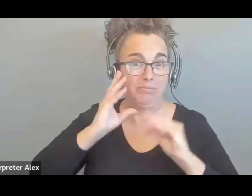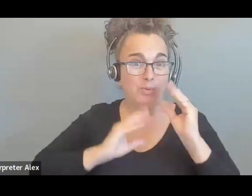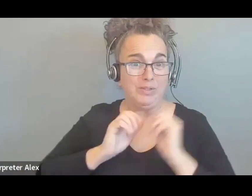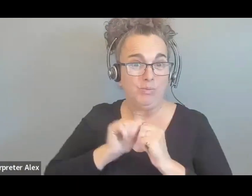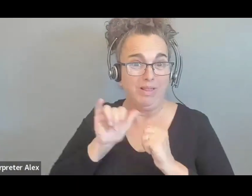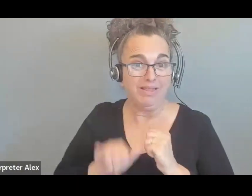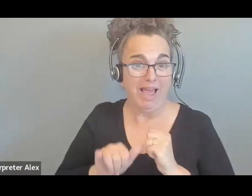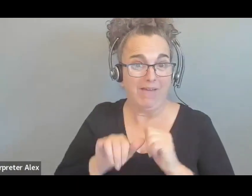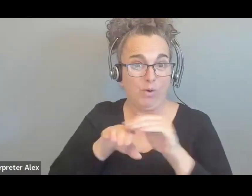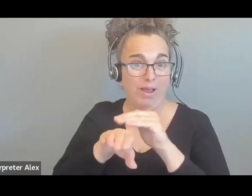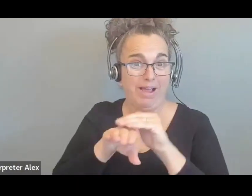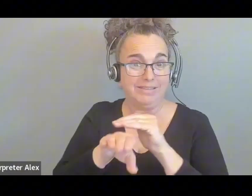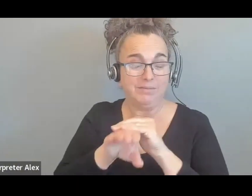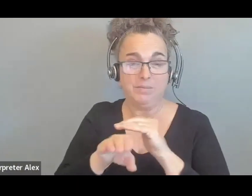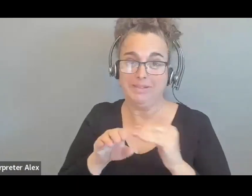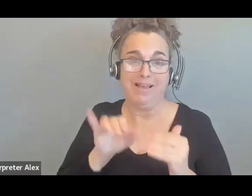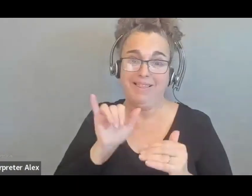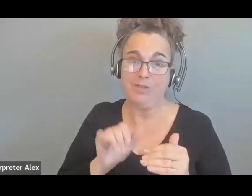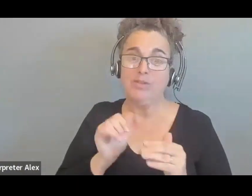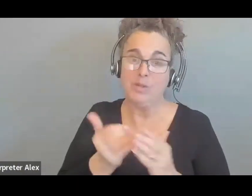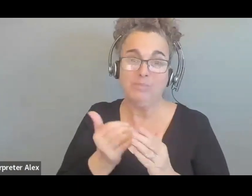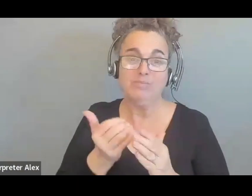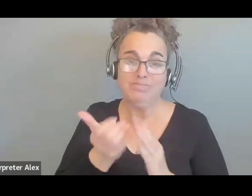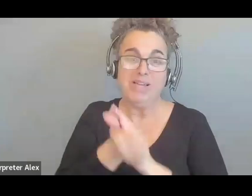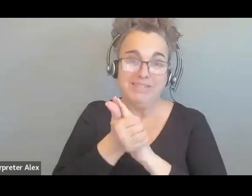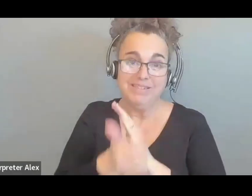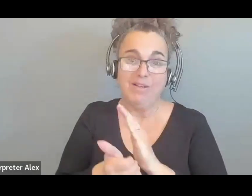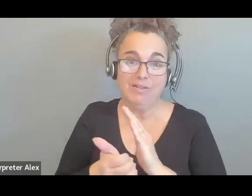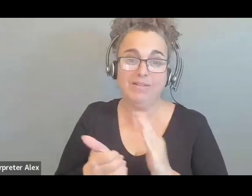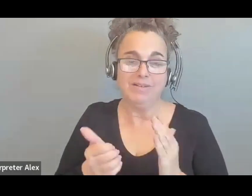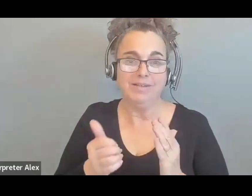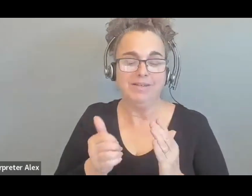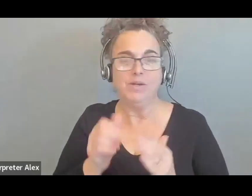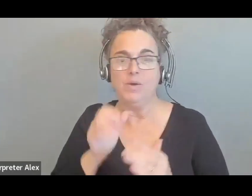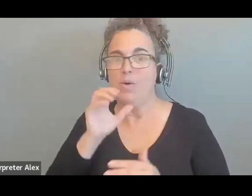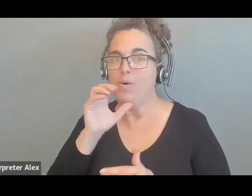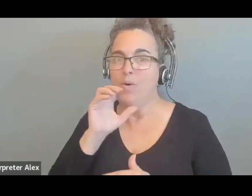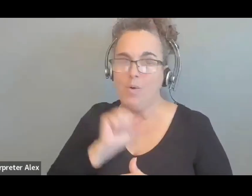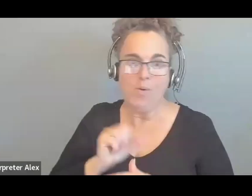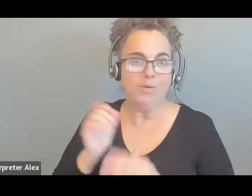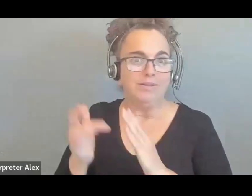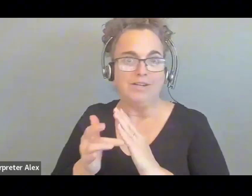to navigate new technology, old technology, new perspectives, older perspectives,